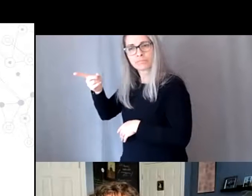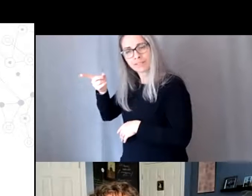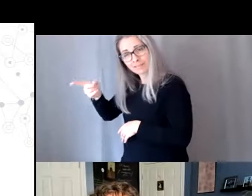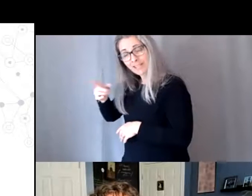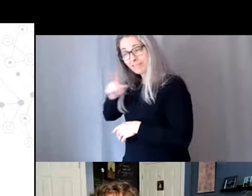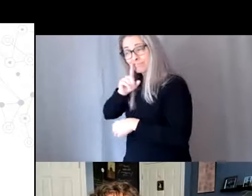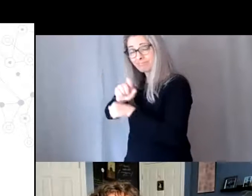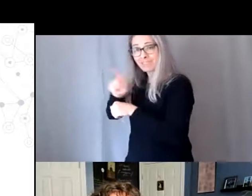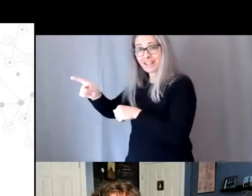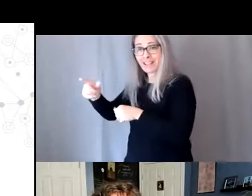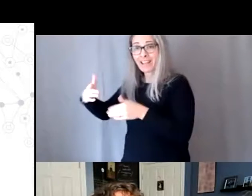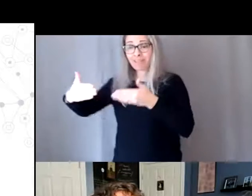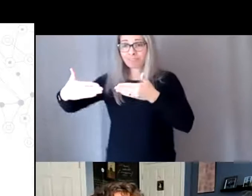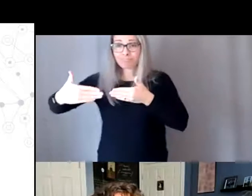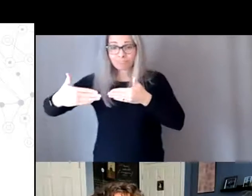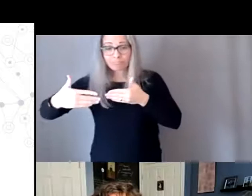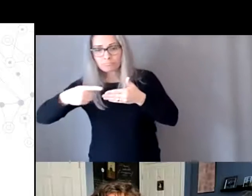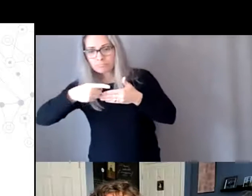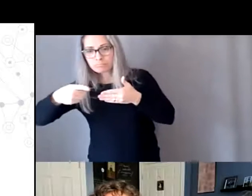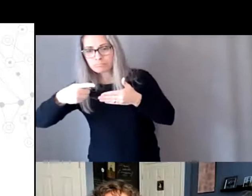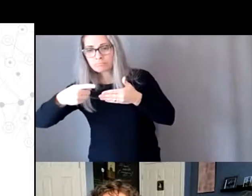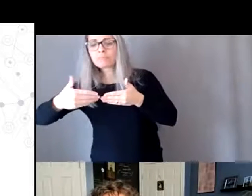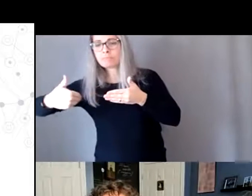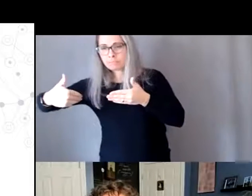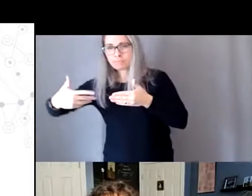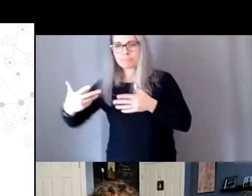so as long as clients need to pass through healthcare providers